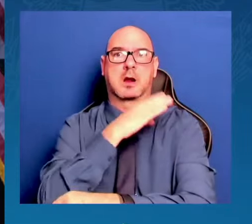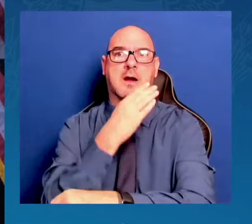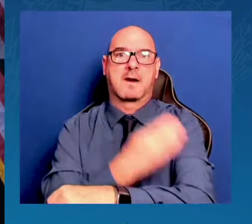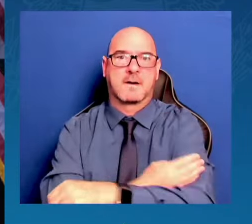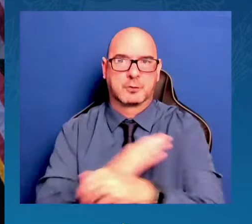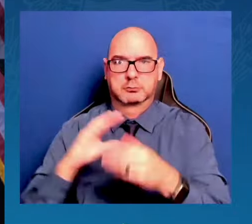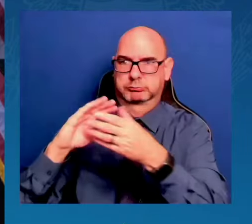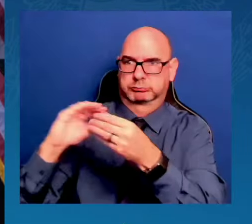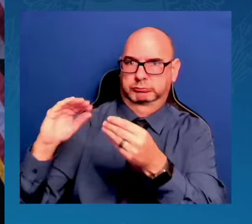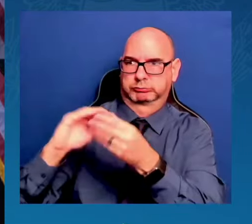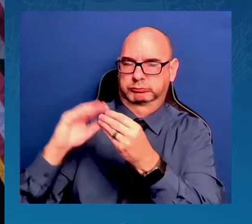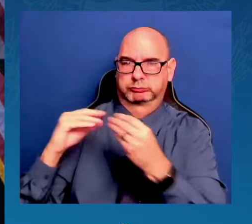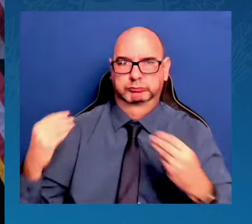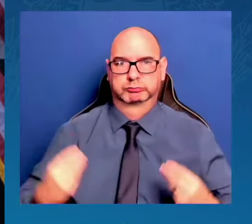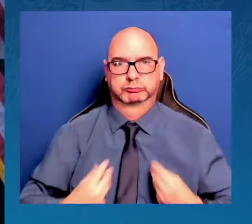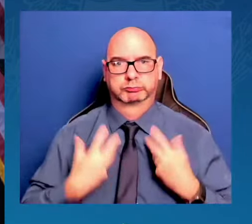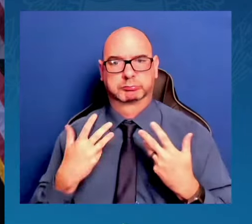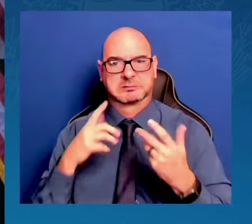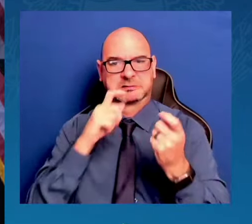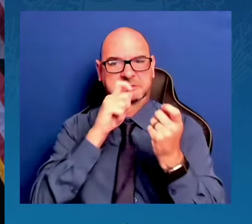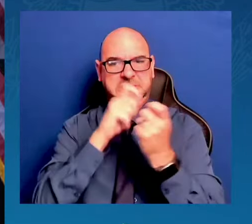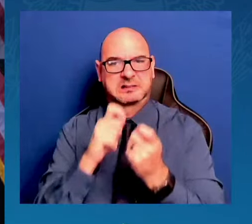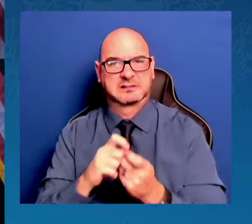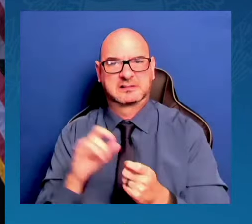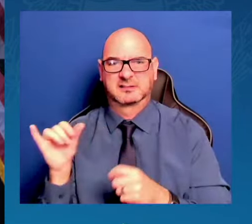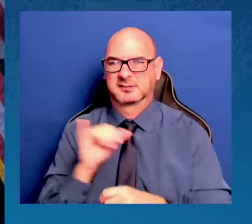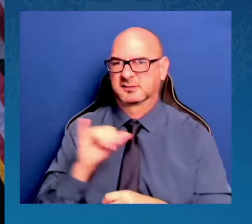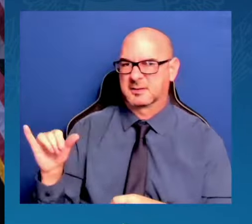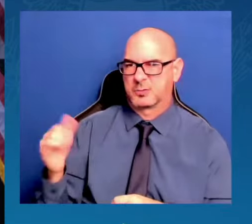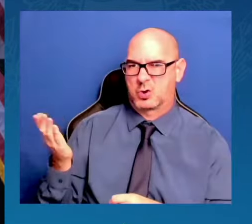And as they say on family karma, if you know, you know,